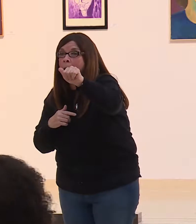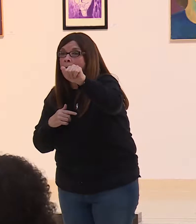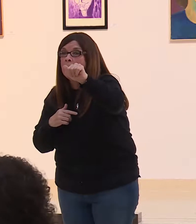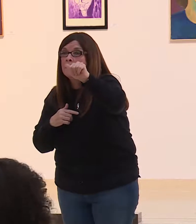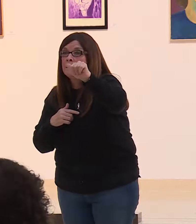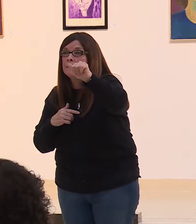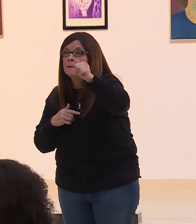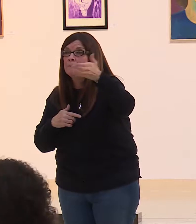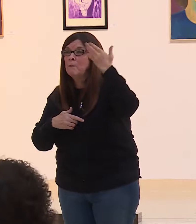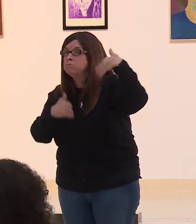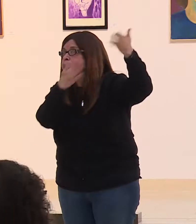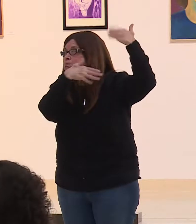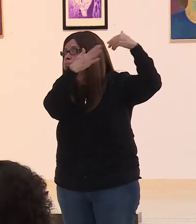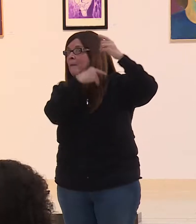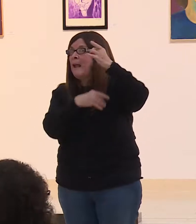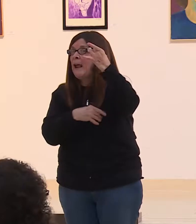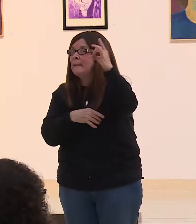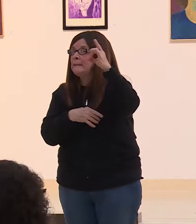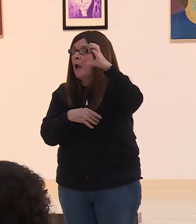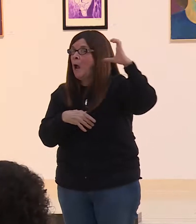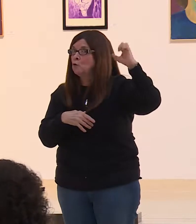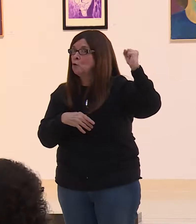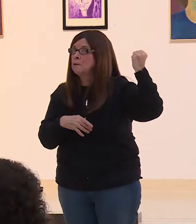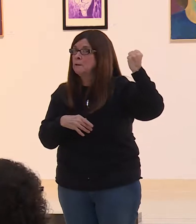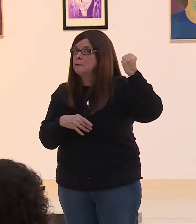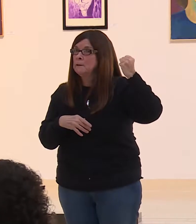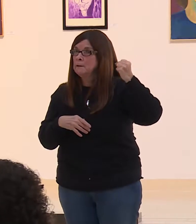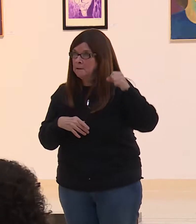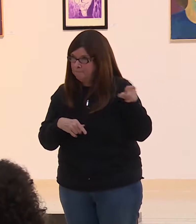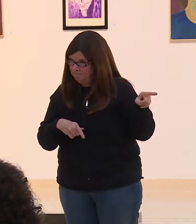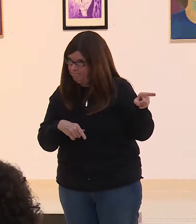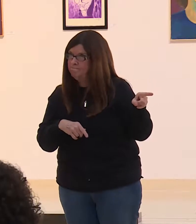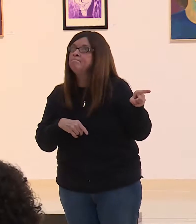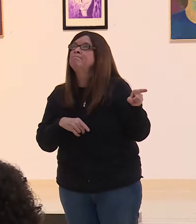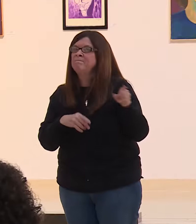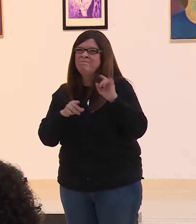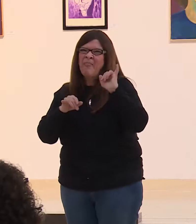We selected Goya from the 1800s,